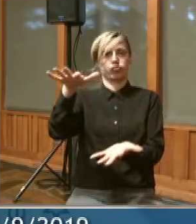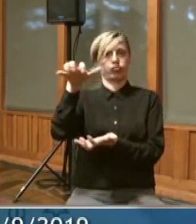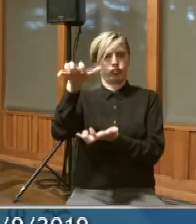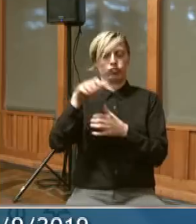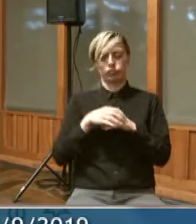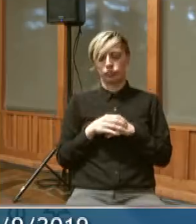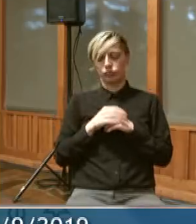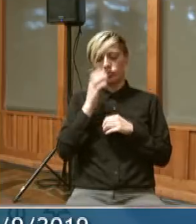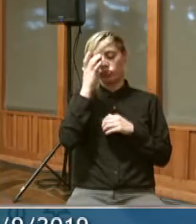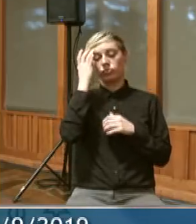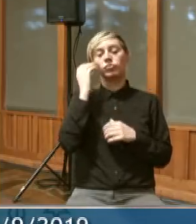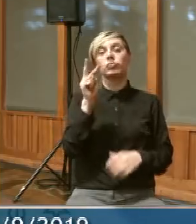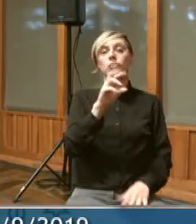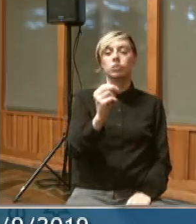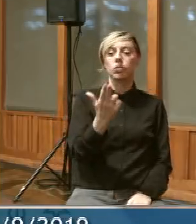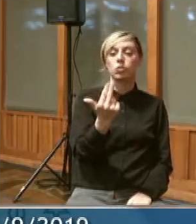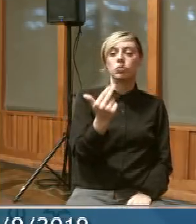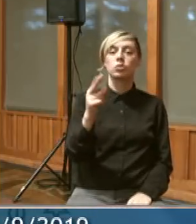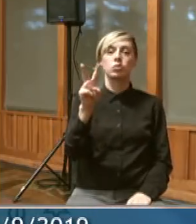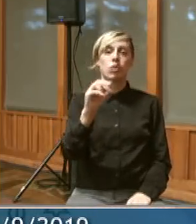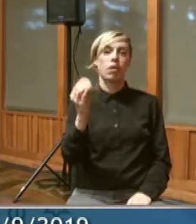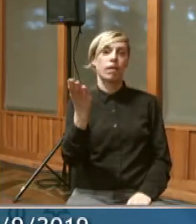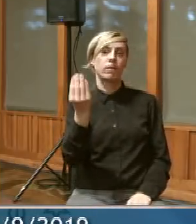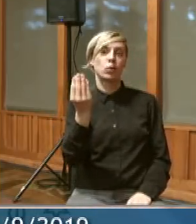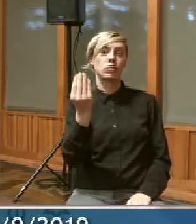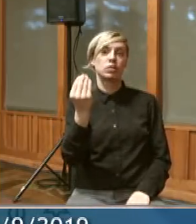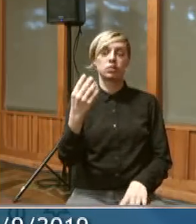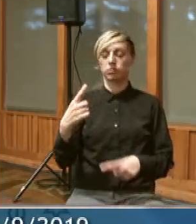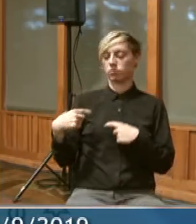AND RECREATION'S FUNDING INTO ENDED WITH $60 MILLION IN